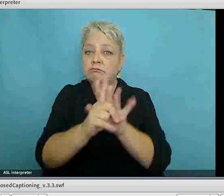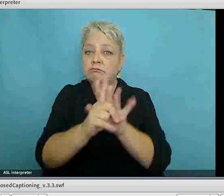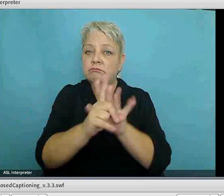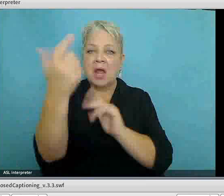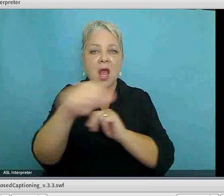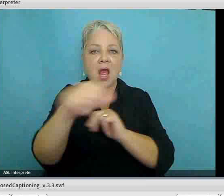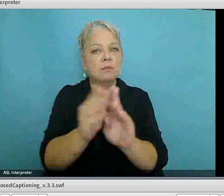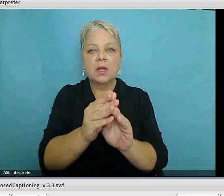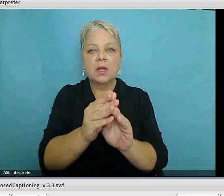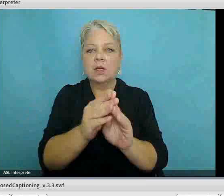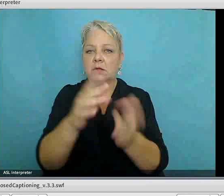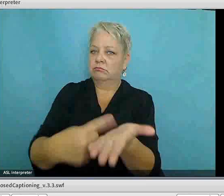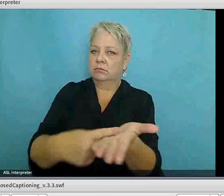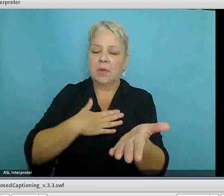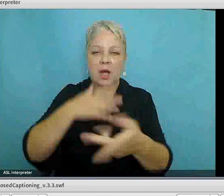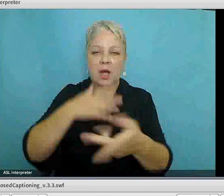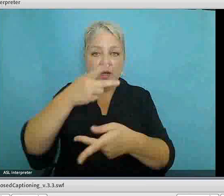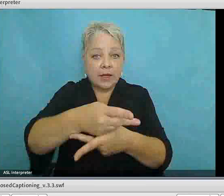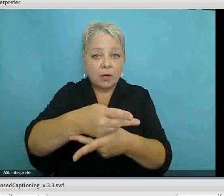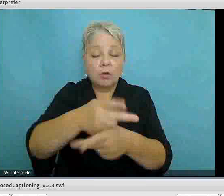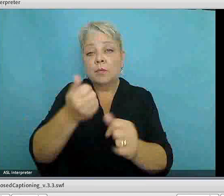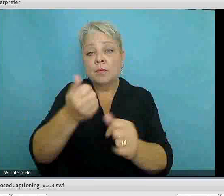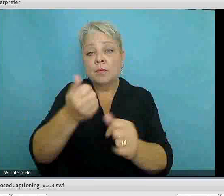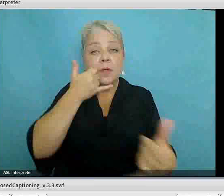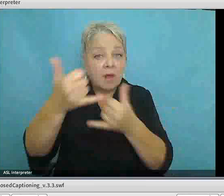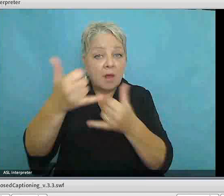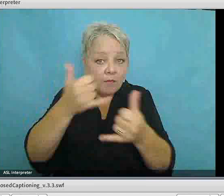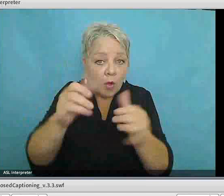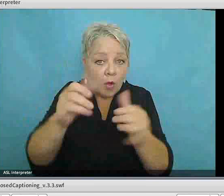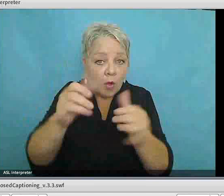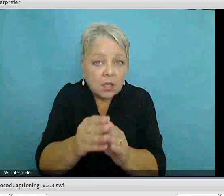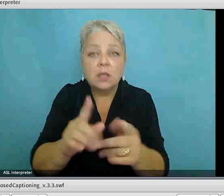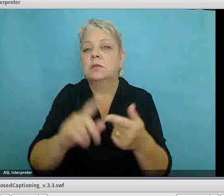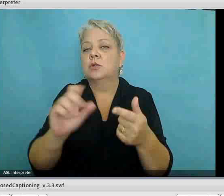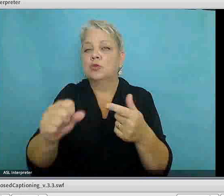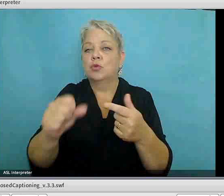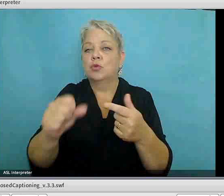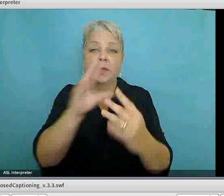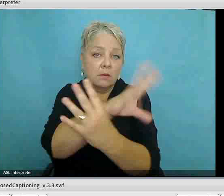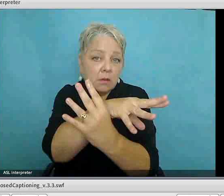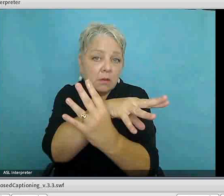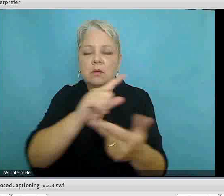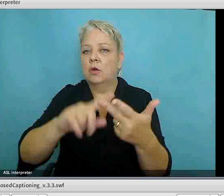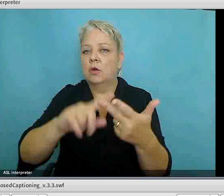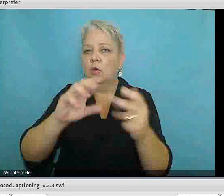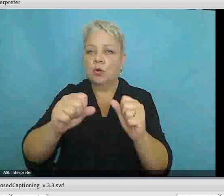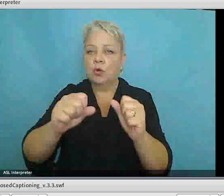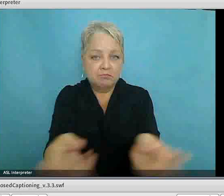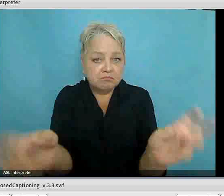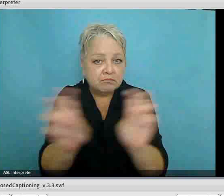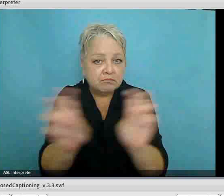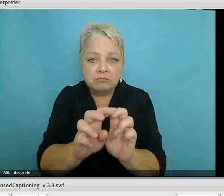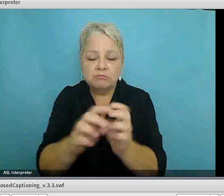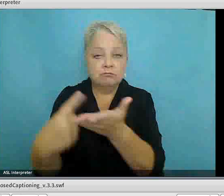These meetings may be in person but could be by telephone or perhaps email if that's most convenient.